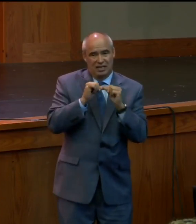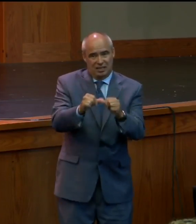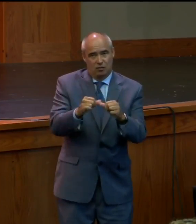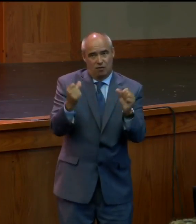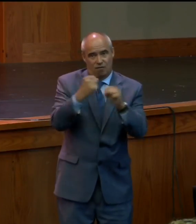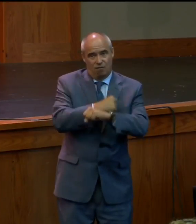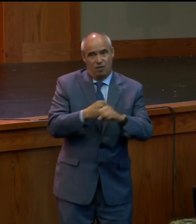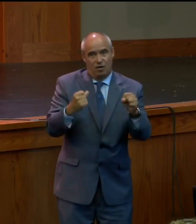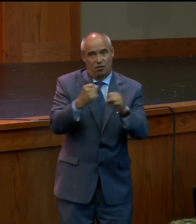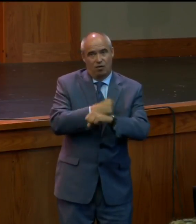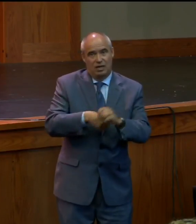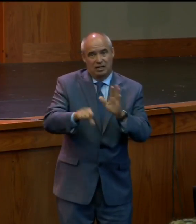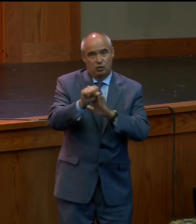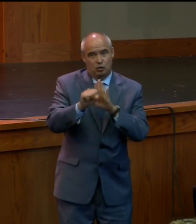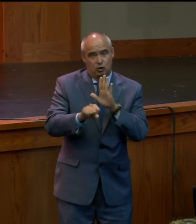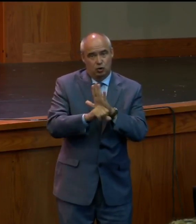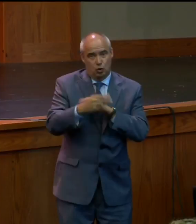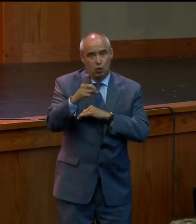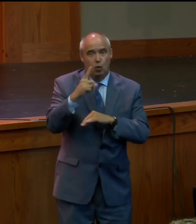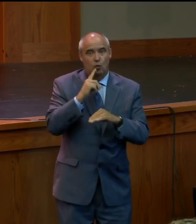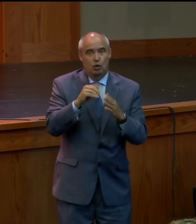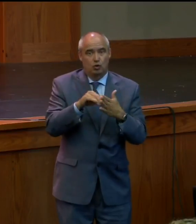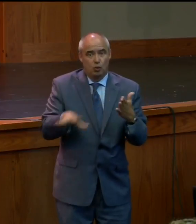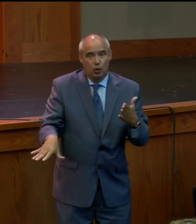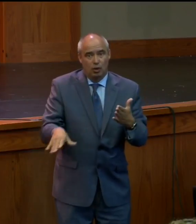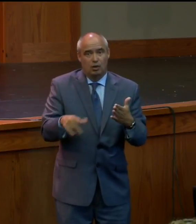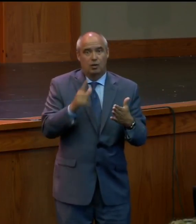STATEHOOD AS A STUDENT, AS A MILLENNIAL, AS A REPUBLICAN AND